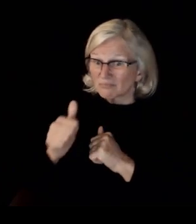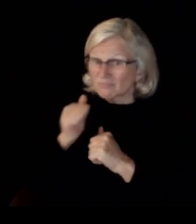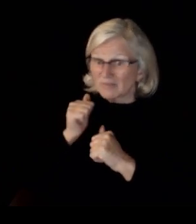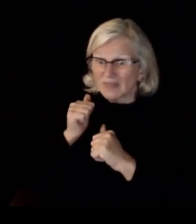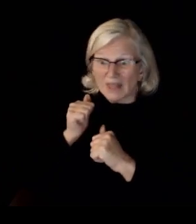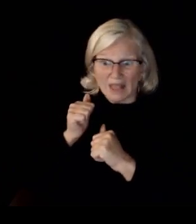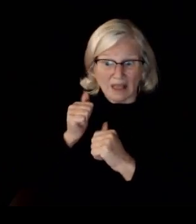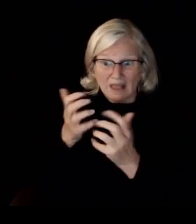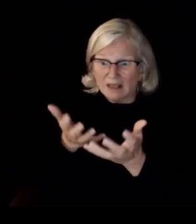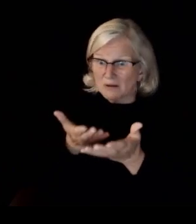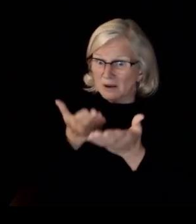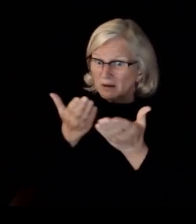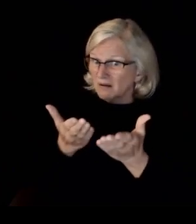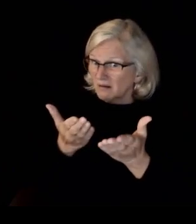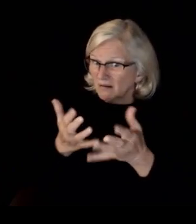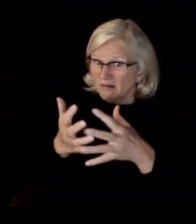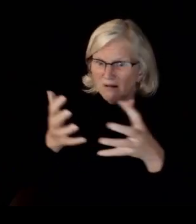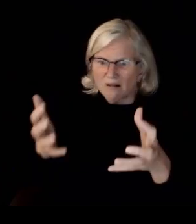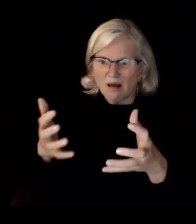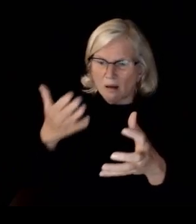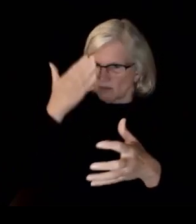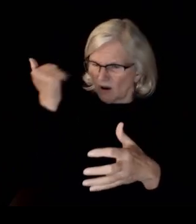been thinking of and working on but they will have